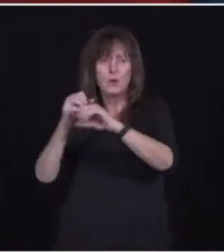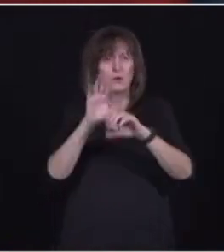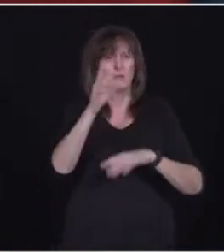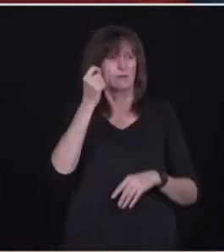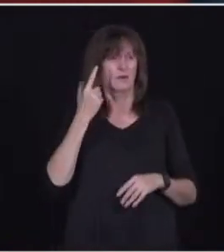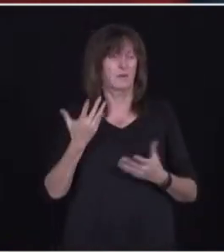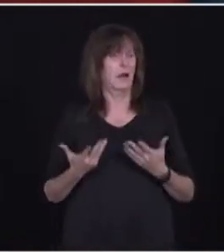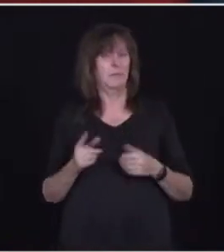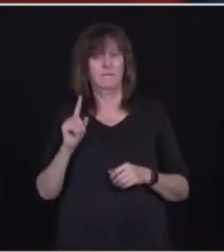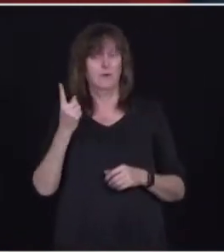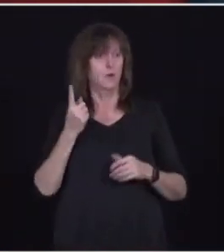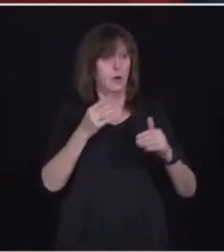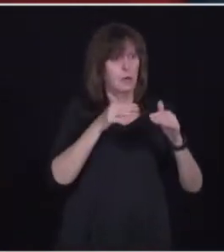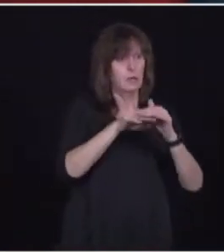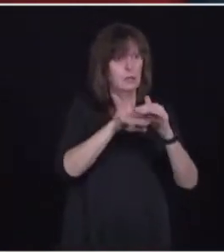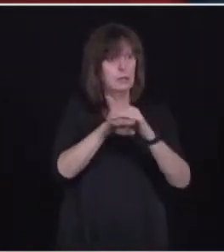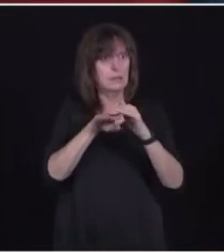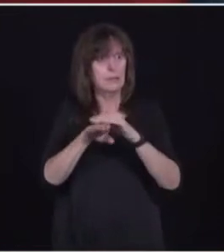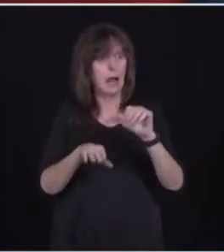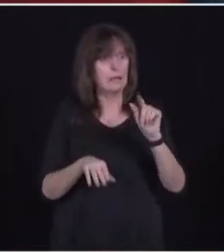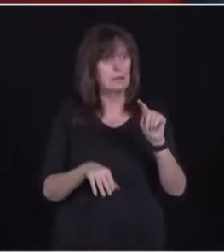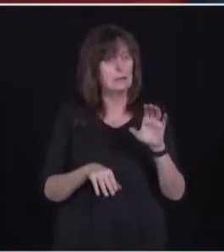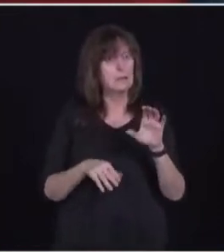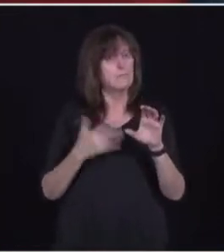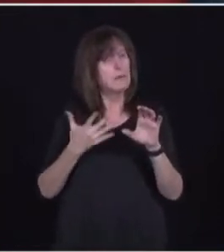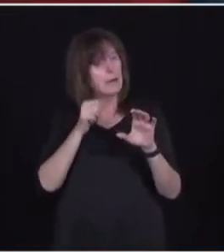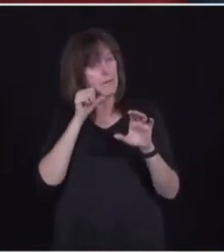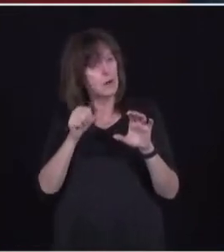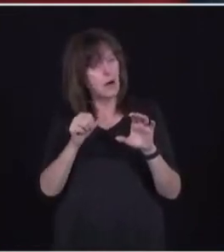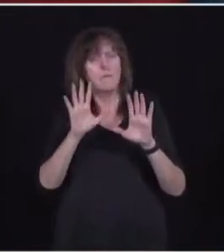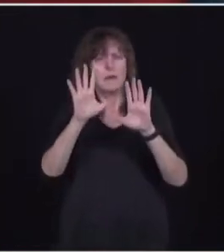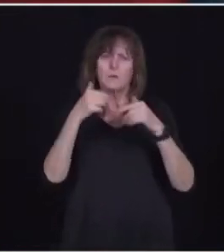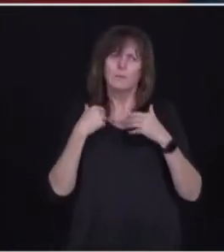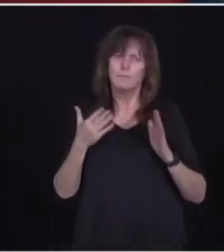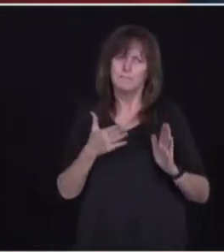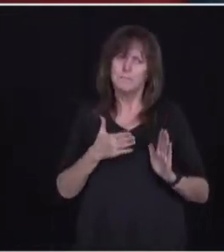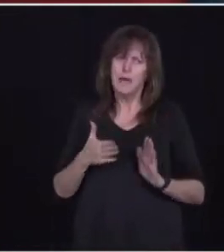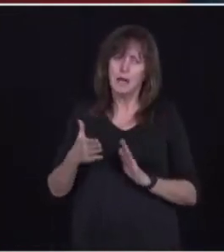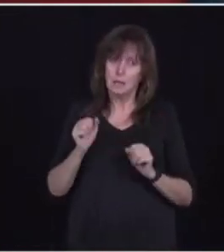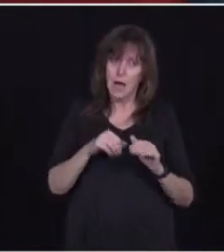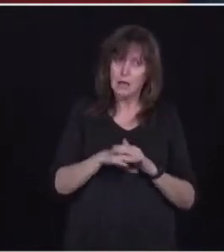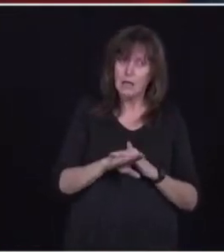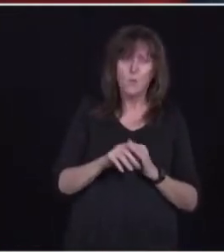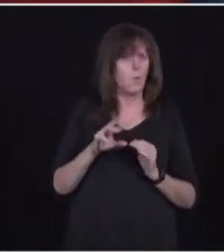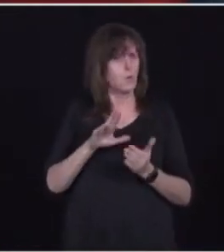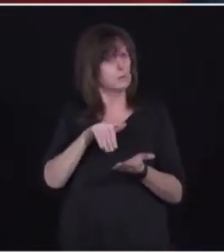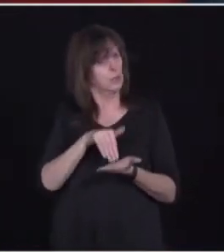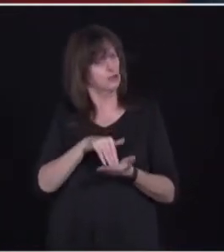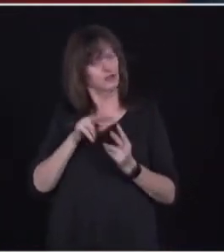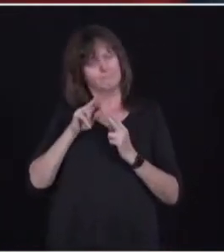sure everybody has the vaccine and as protected as we can. We may not be able to do right away, we are